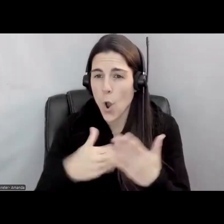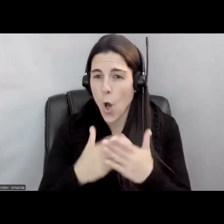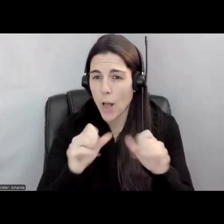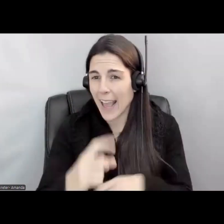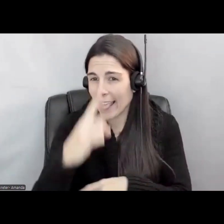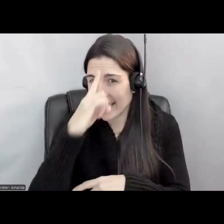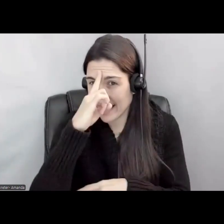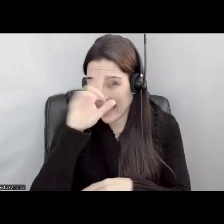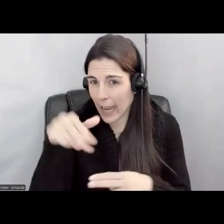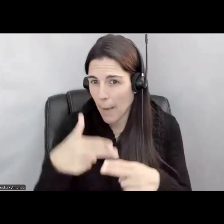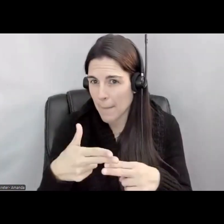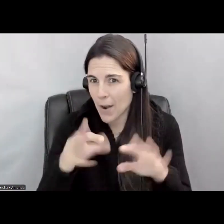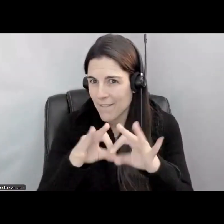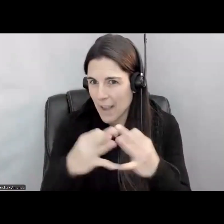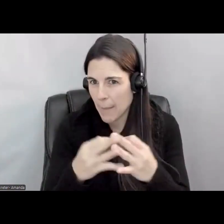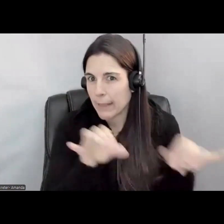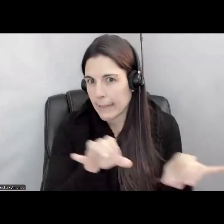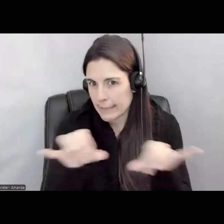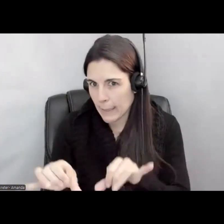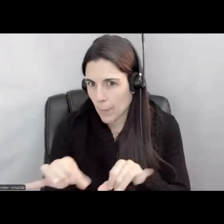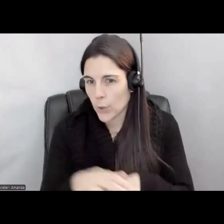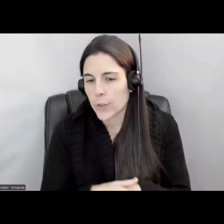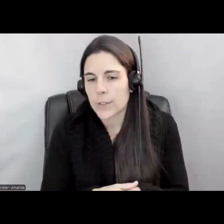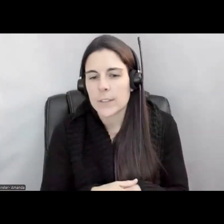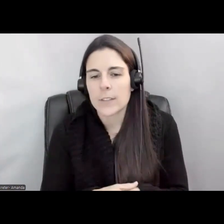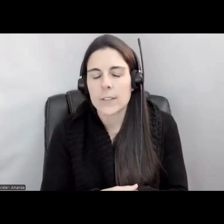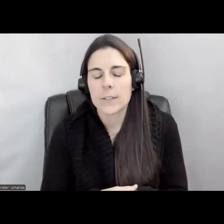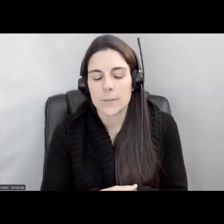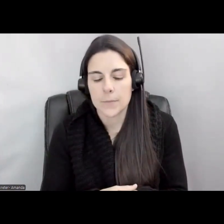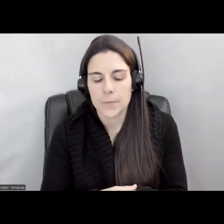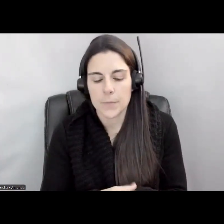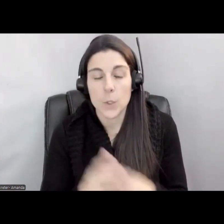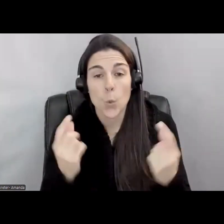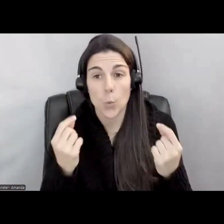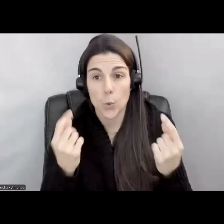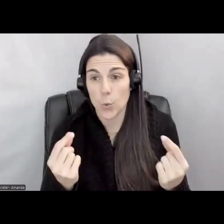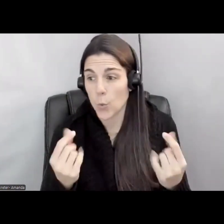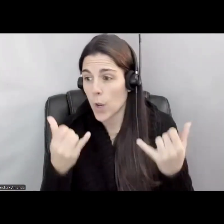this on our caseload. So we're going to go into breakout